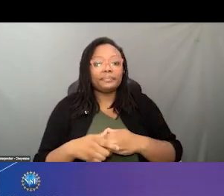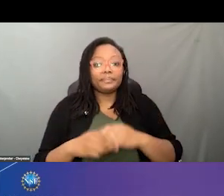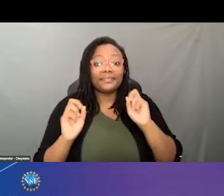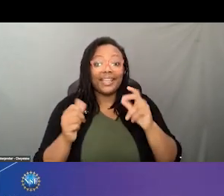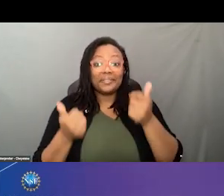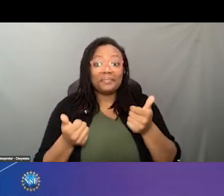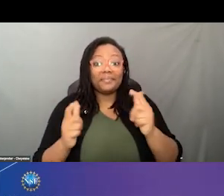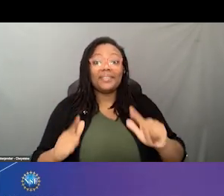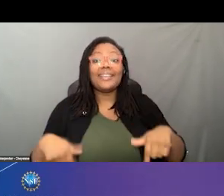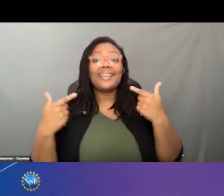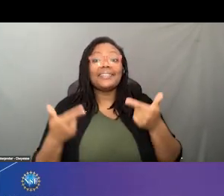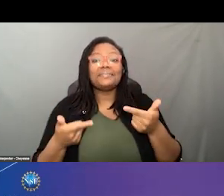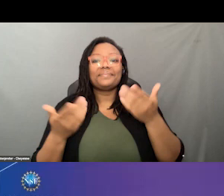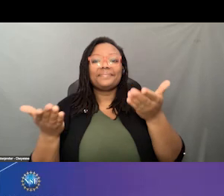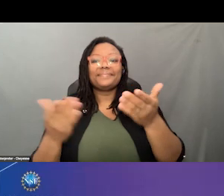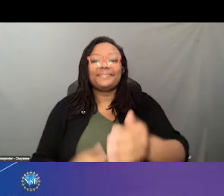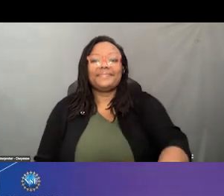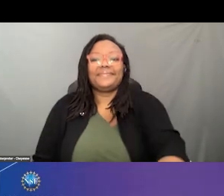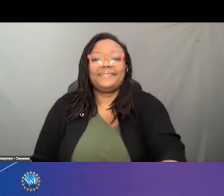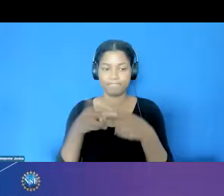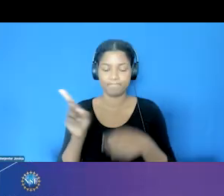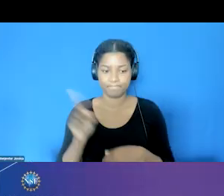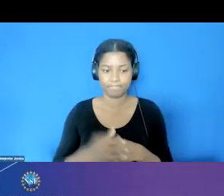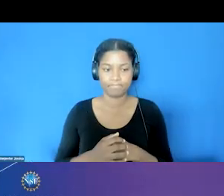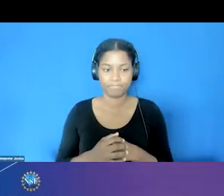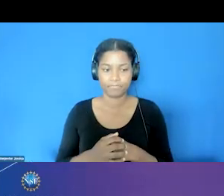Okay? Next slide.